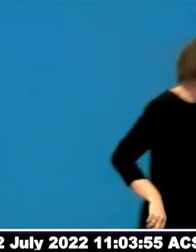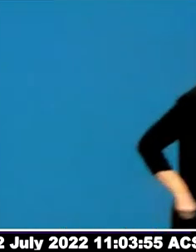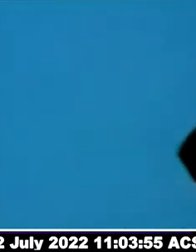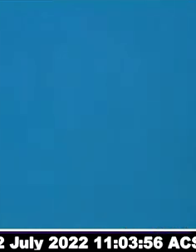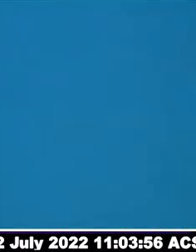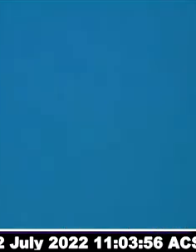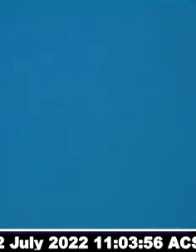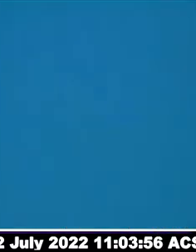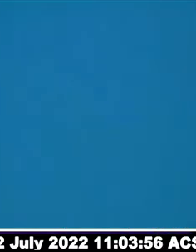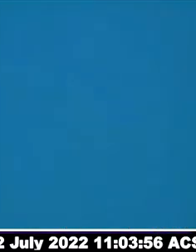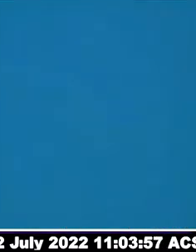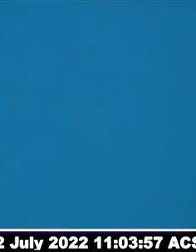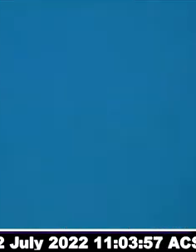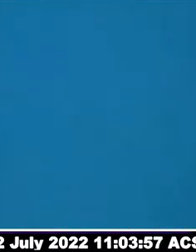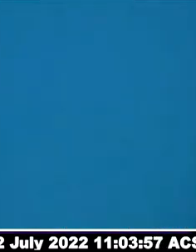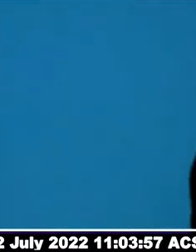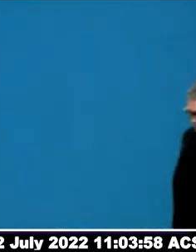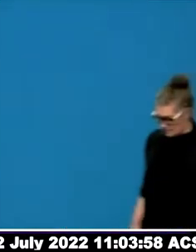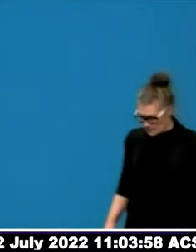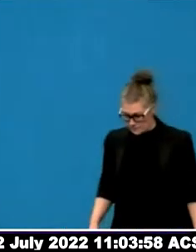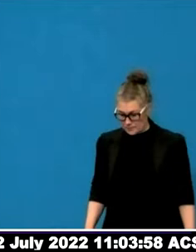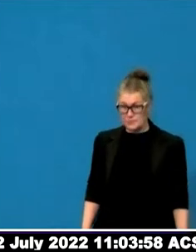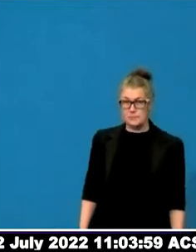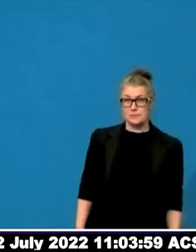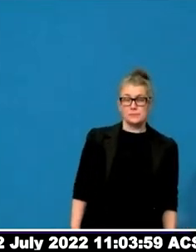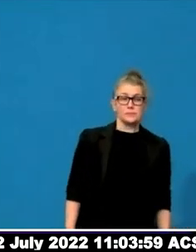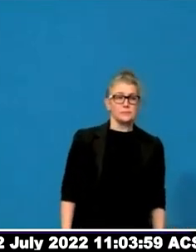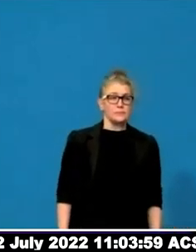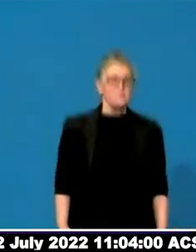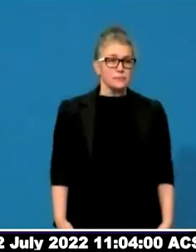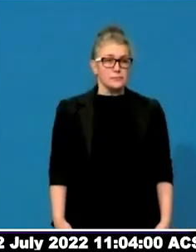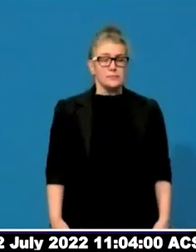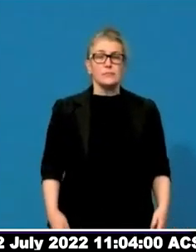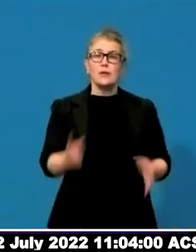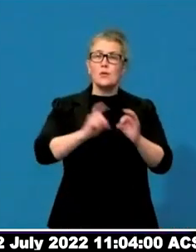based in Darwin dealing with the whole range of NDIS participants,